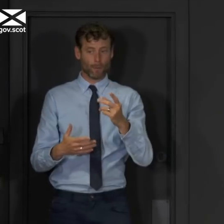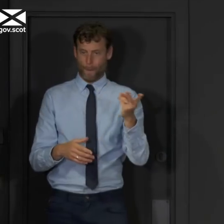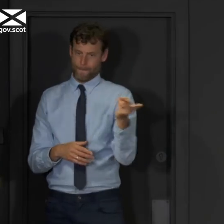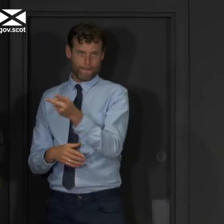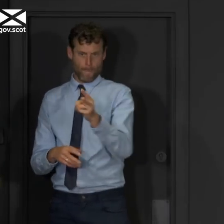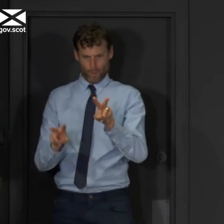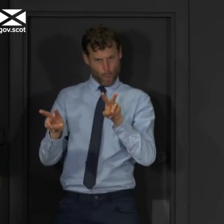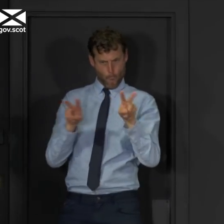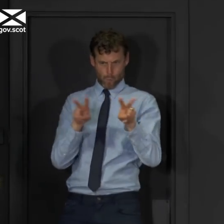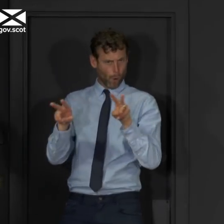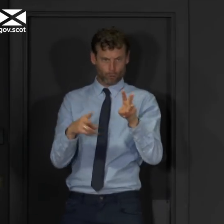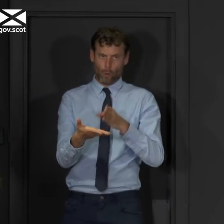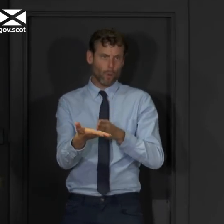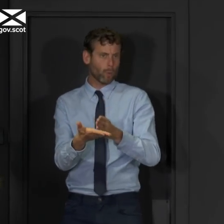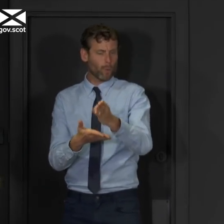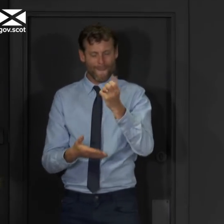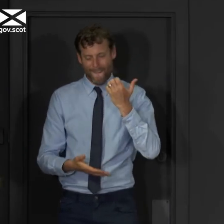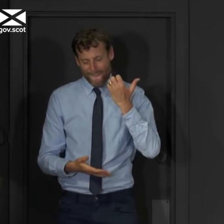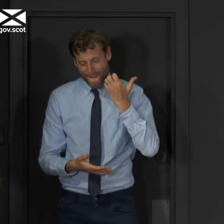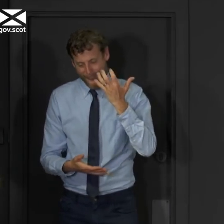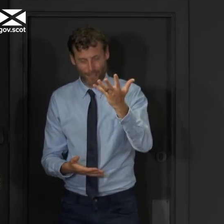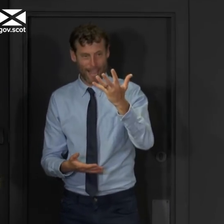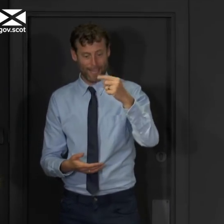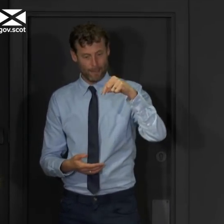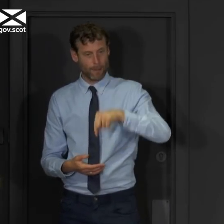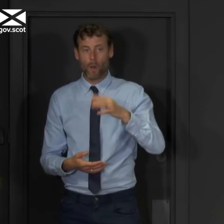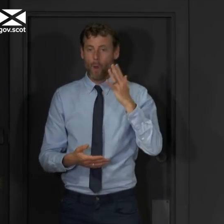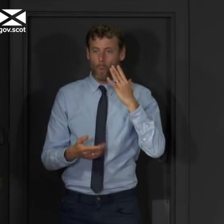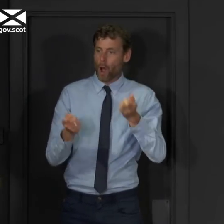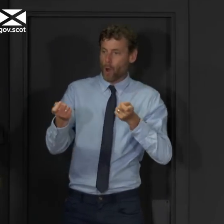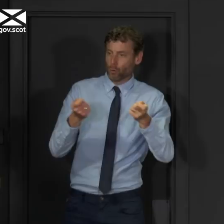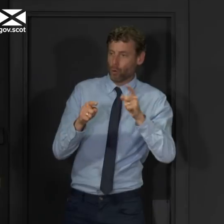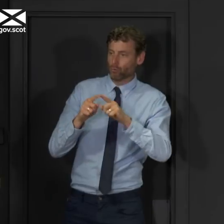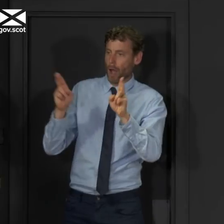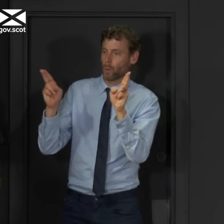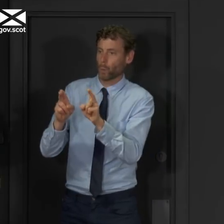to do so every single day we are living through this crisis, and all the consequences of the